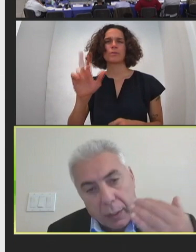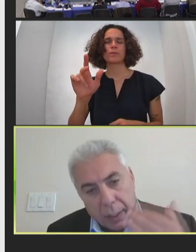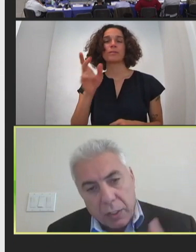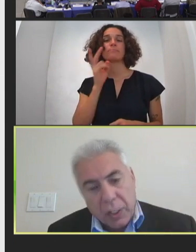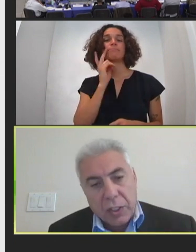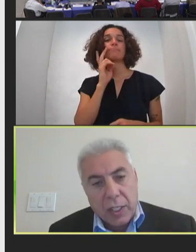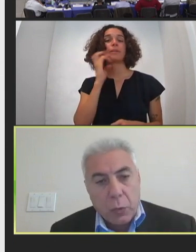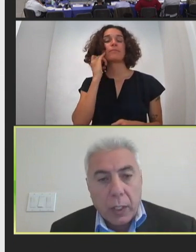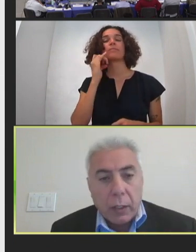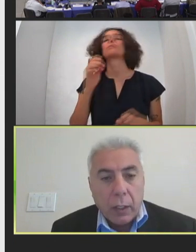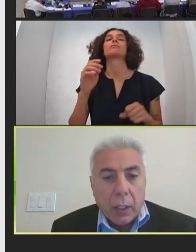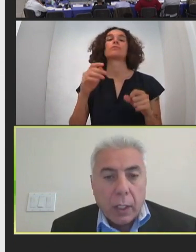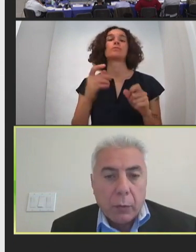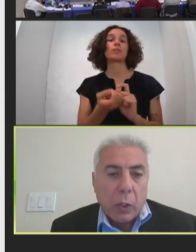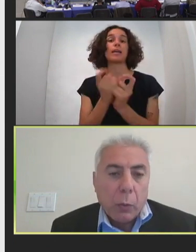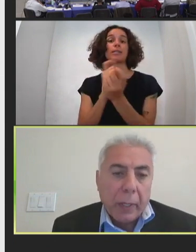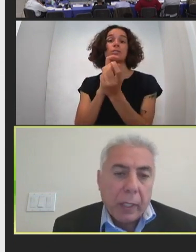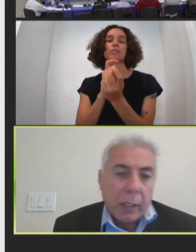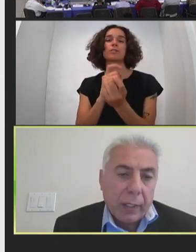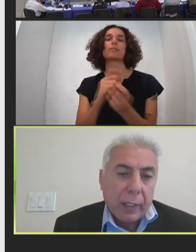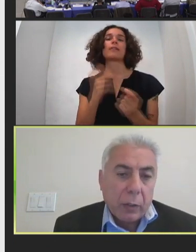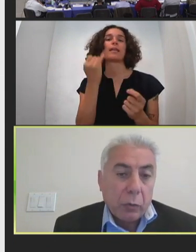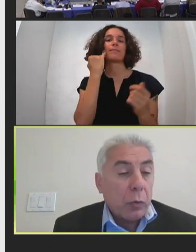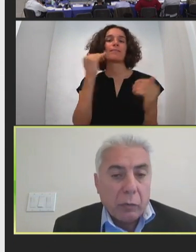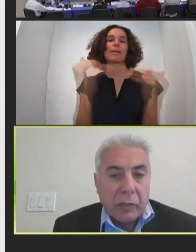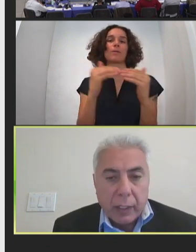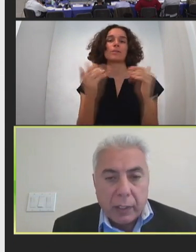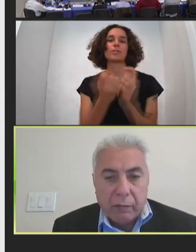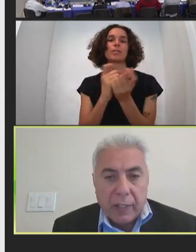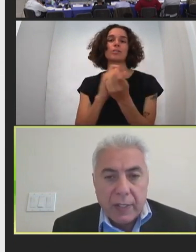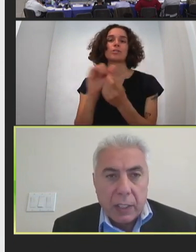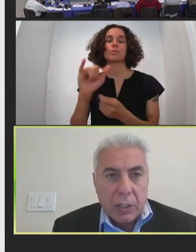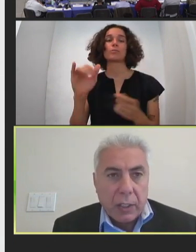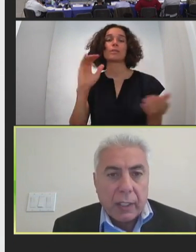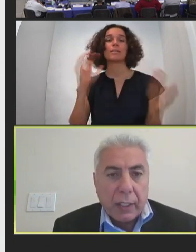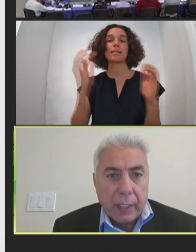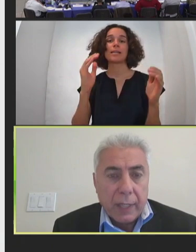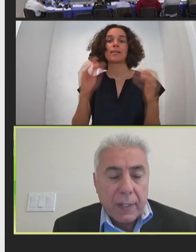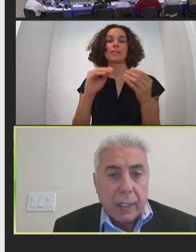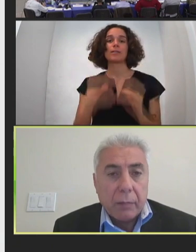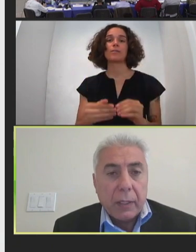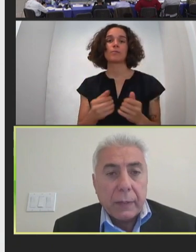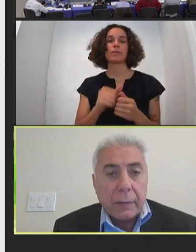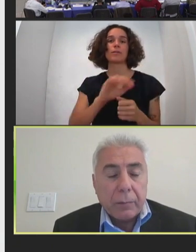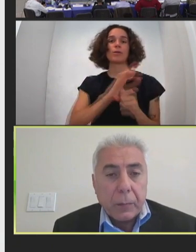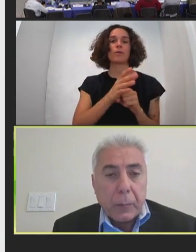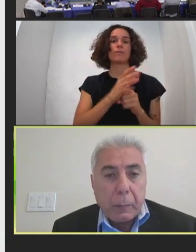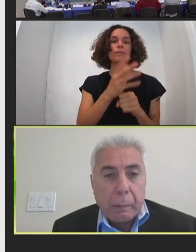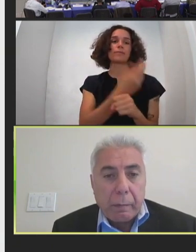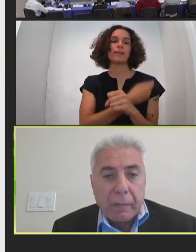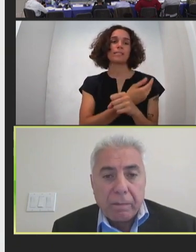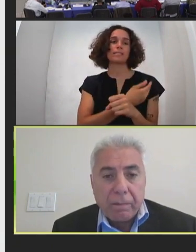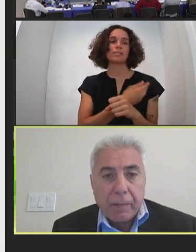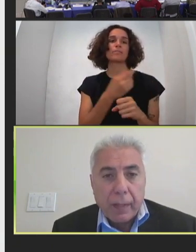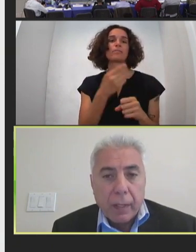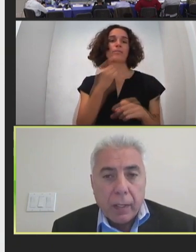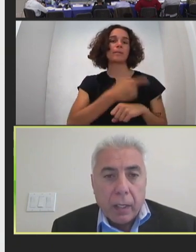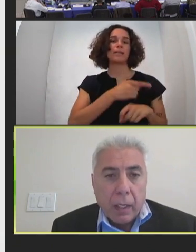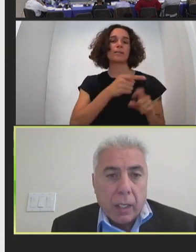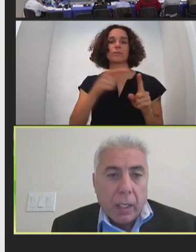in that change as well. And we compared the data to COVID-19 vaccination data. Next slide, please.